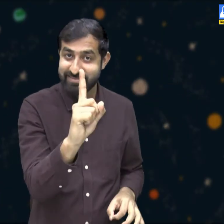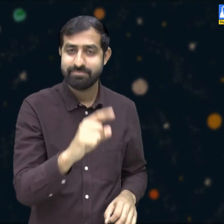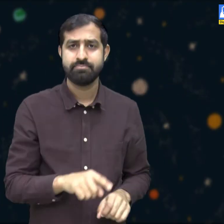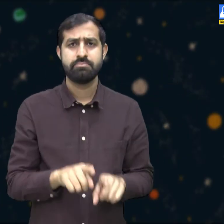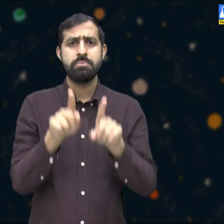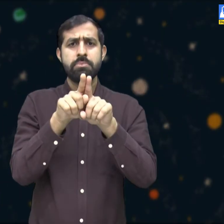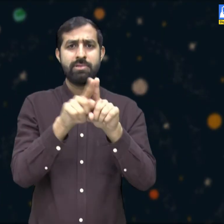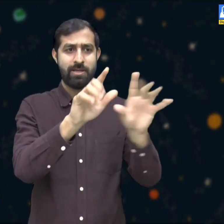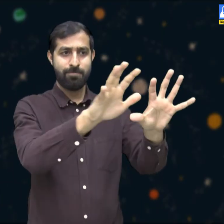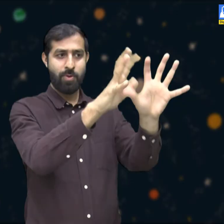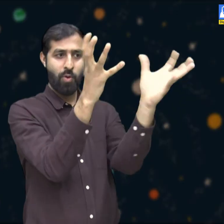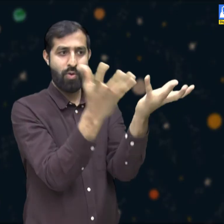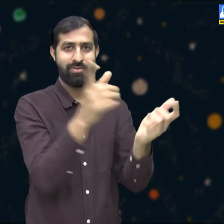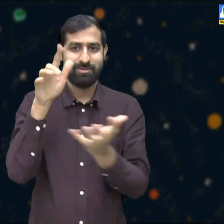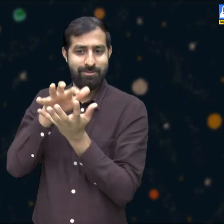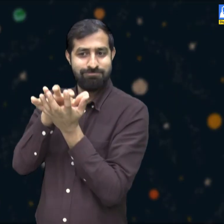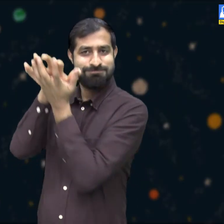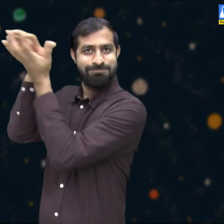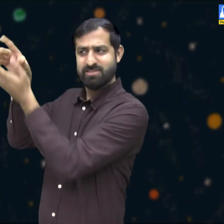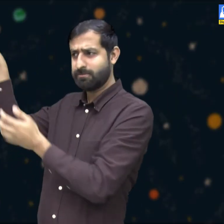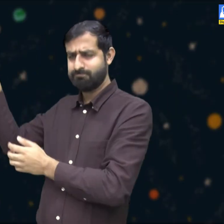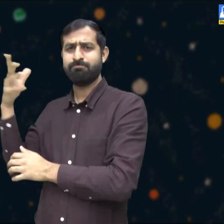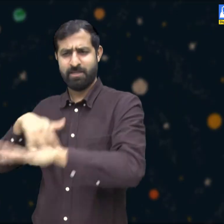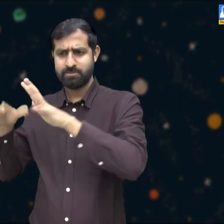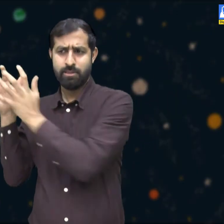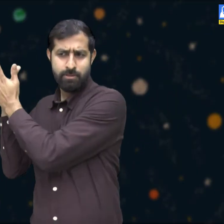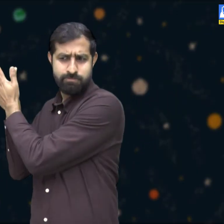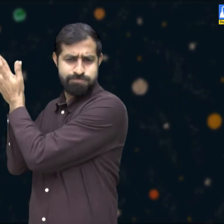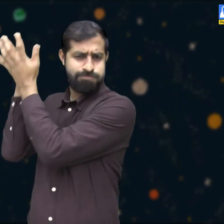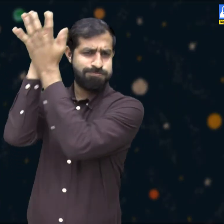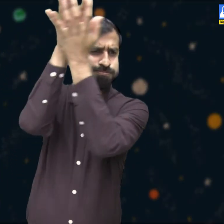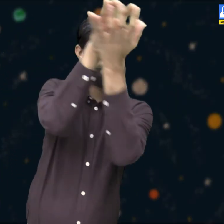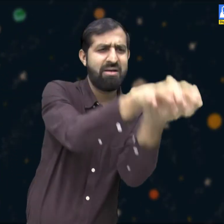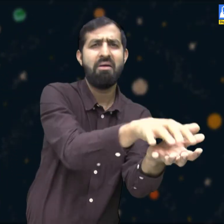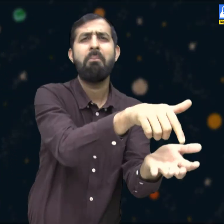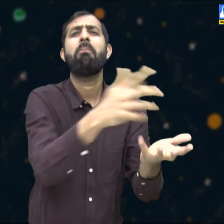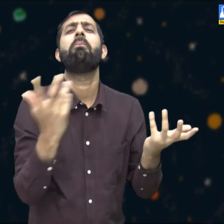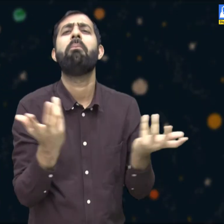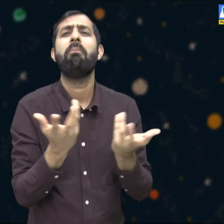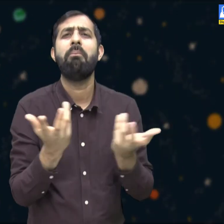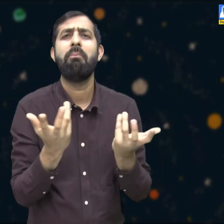Q1. Why did martians plan to travel to Earth?